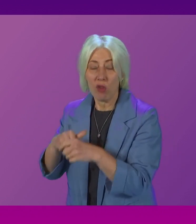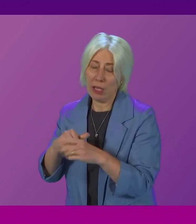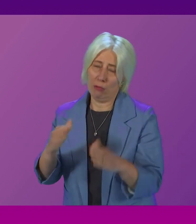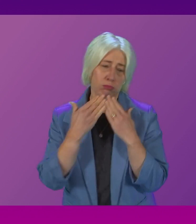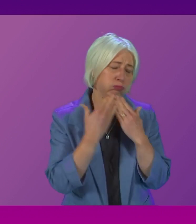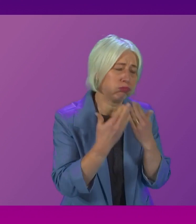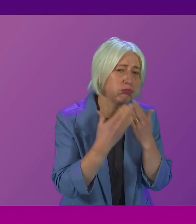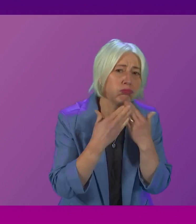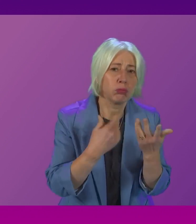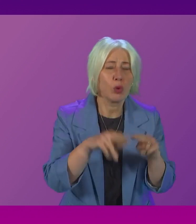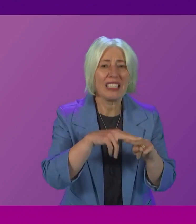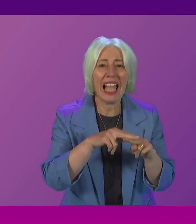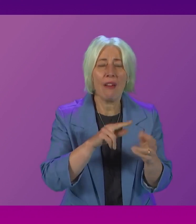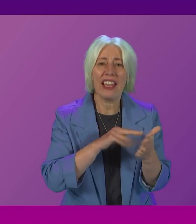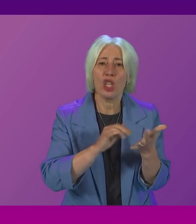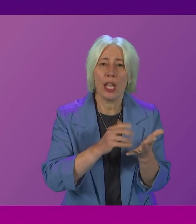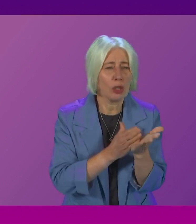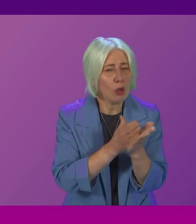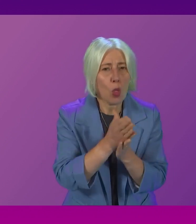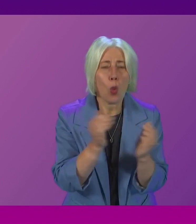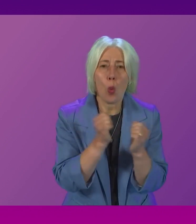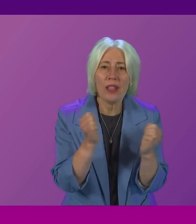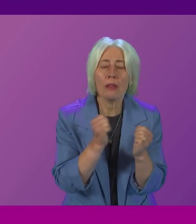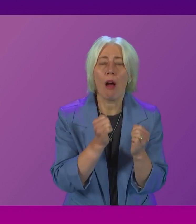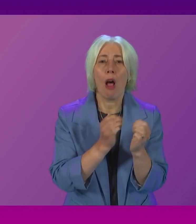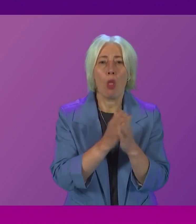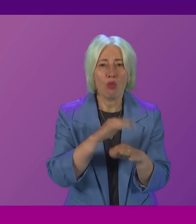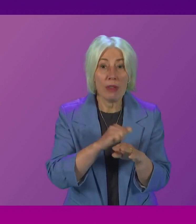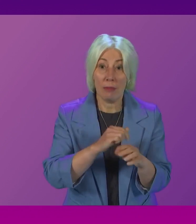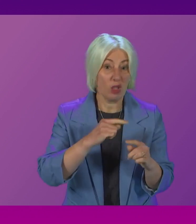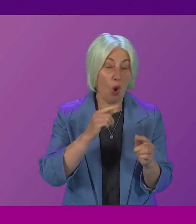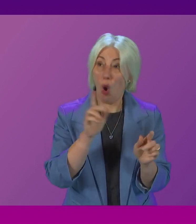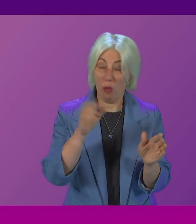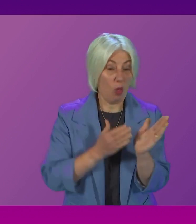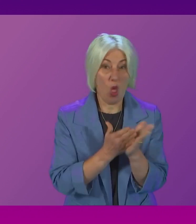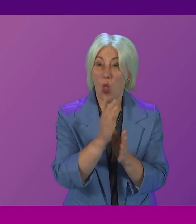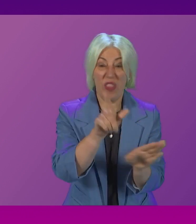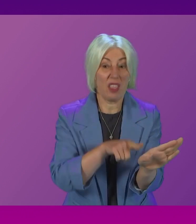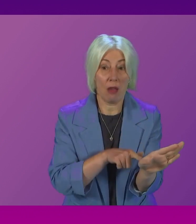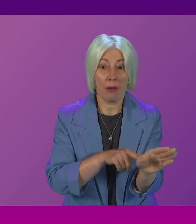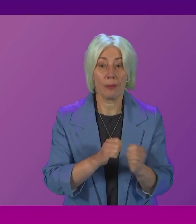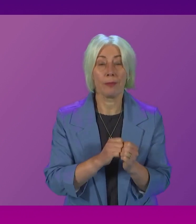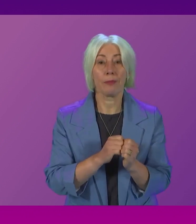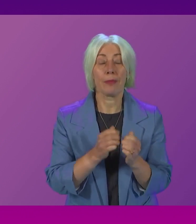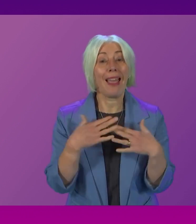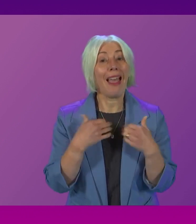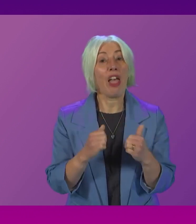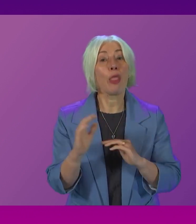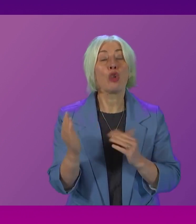the work that they do to keep the NHS going over the winter and, indeed, all year round. However, our health service heroes do not deserve only our thanks;